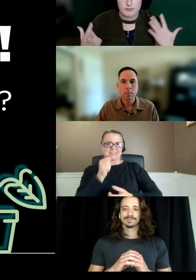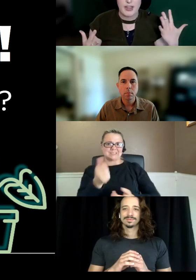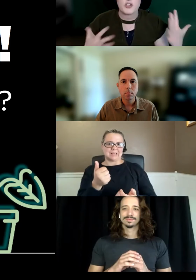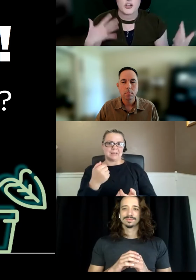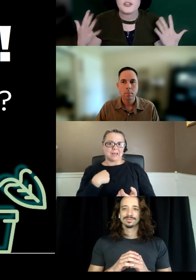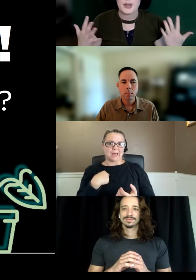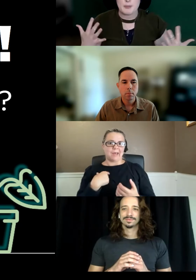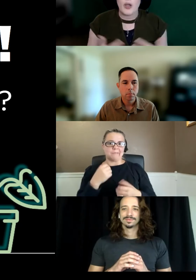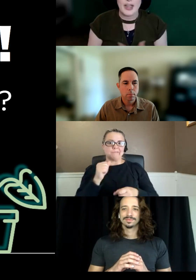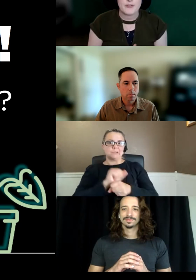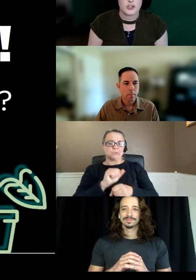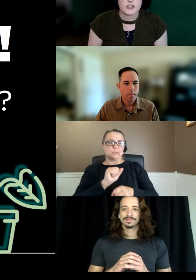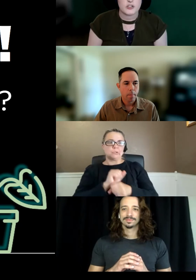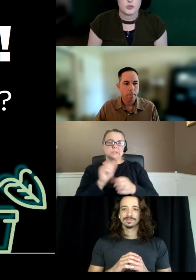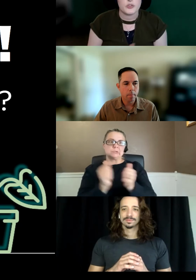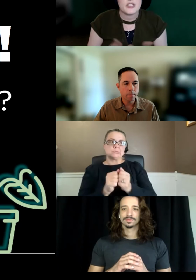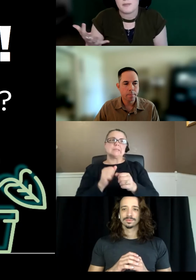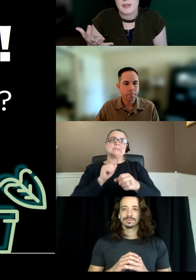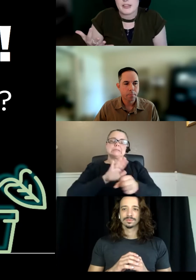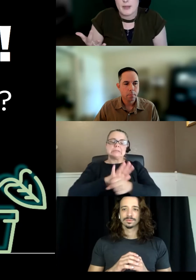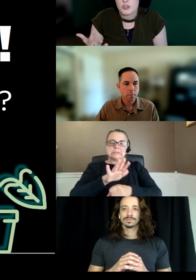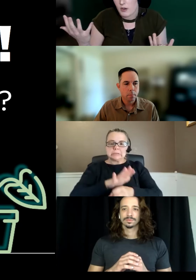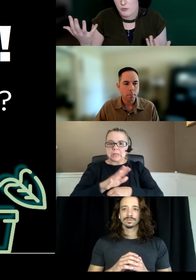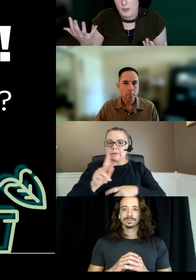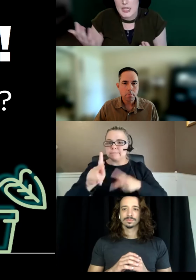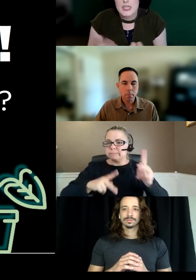I've talked to a lot of people who have certs who didn't make the benchmark for me.